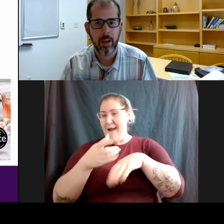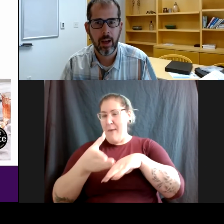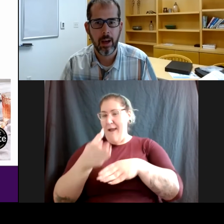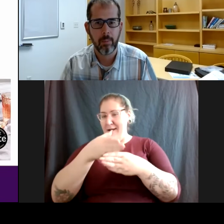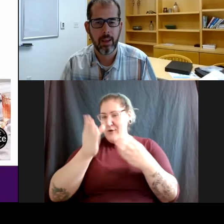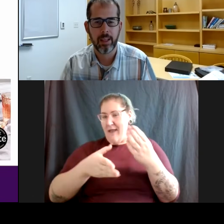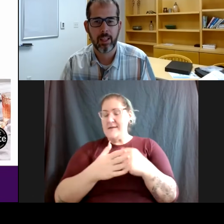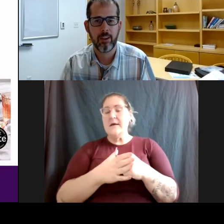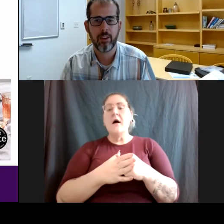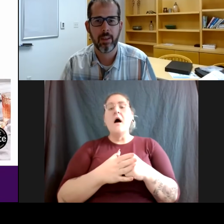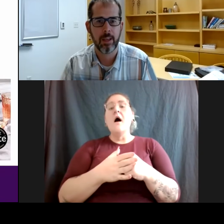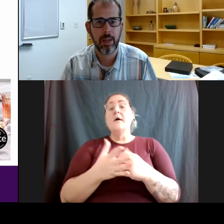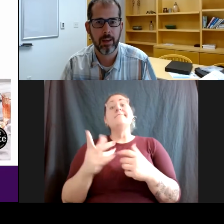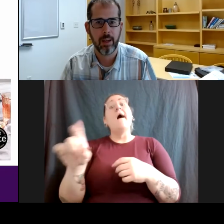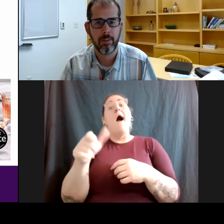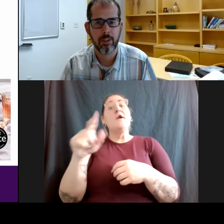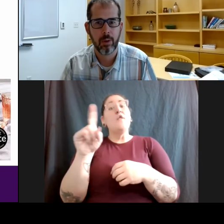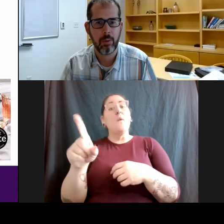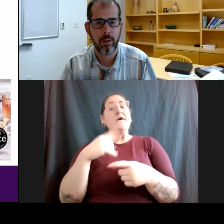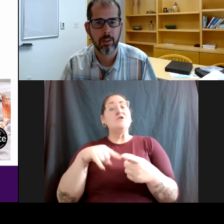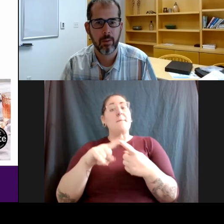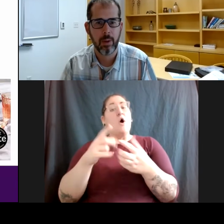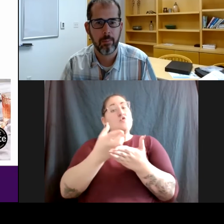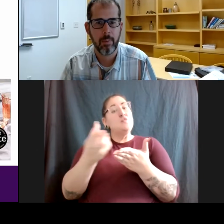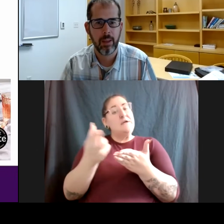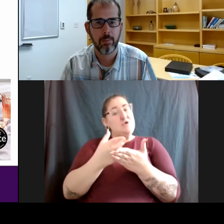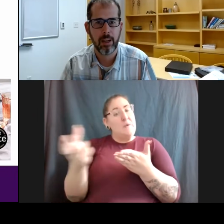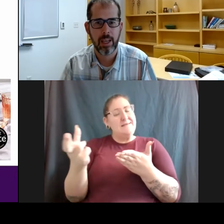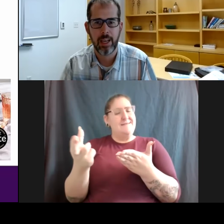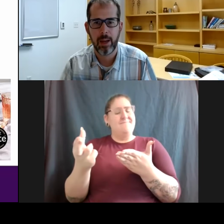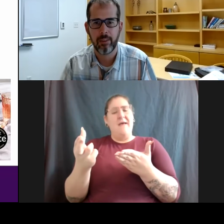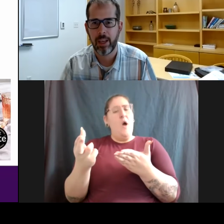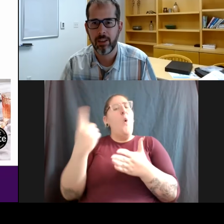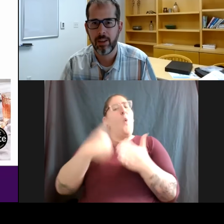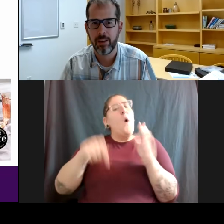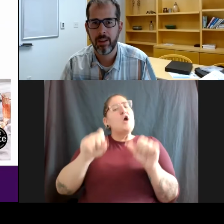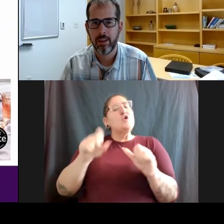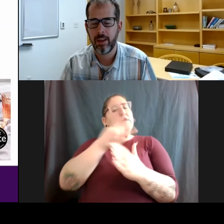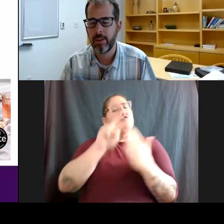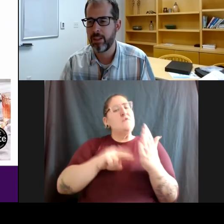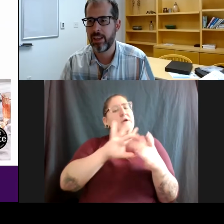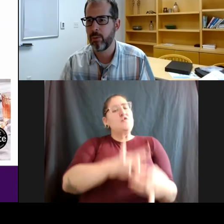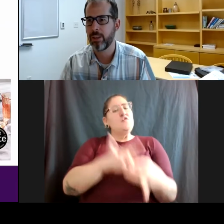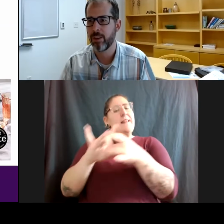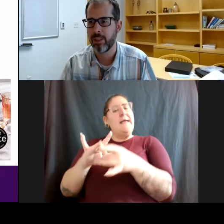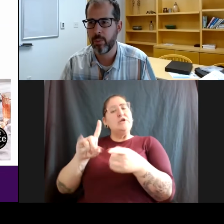literature on the subject, screen readers that use mouse and magnification, and any resources